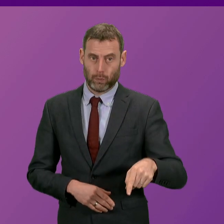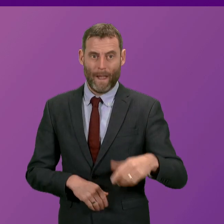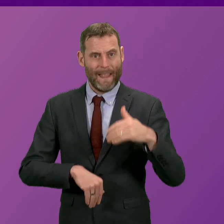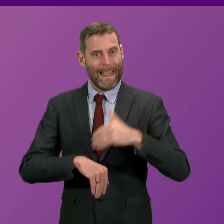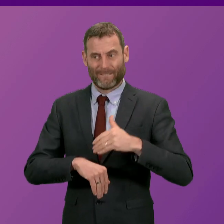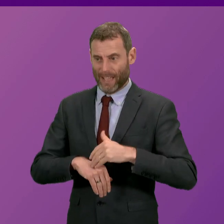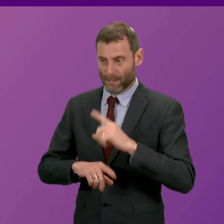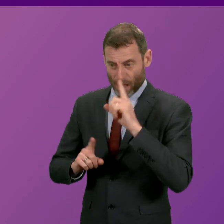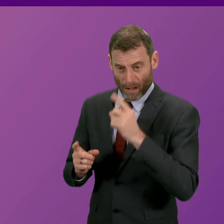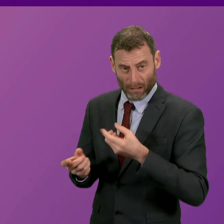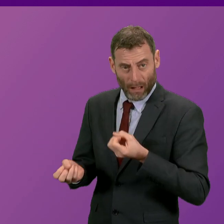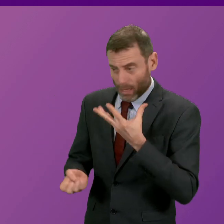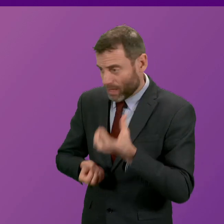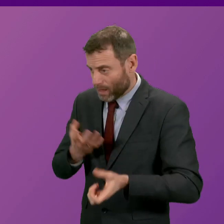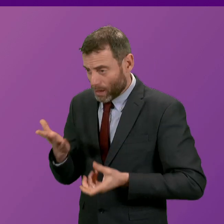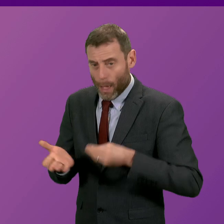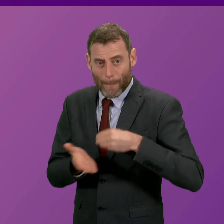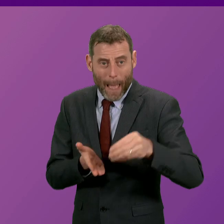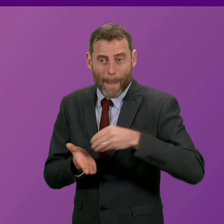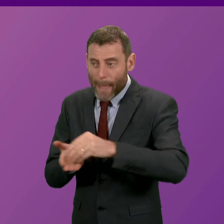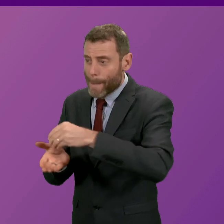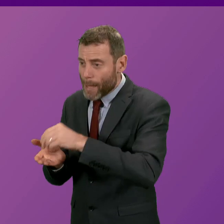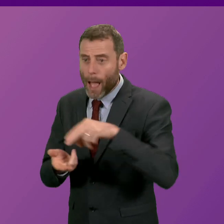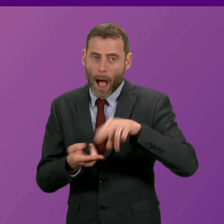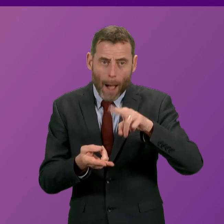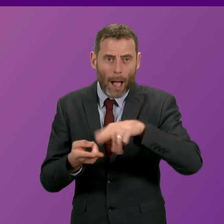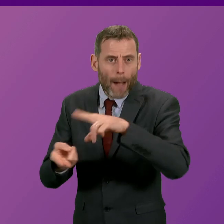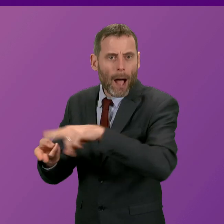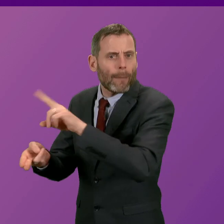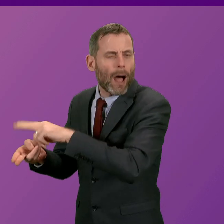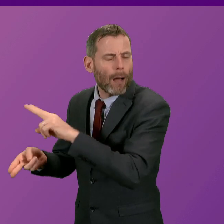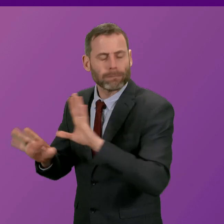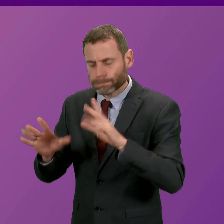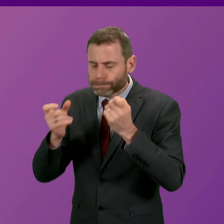the pressure that households and businesses wrestle with on an on-going basis. I welcome